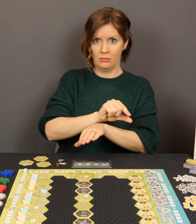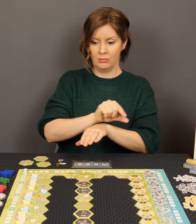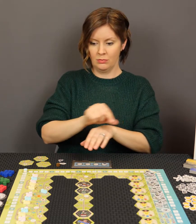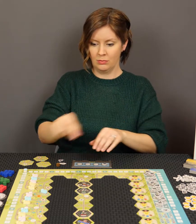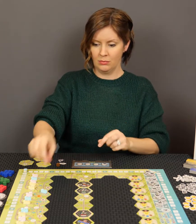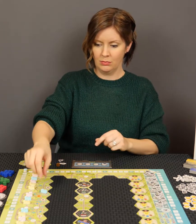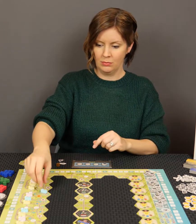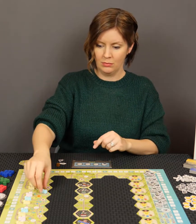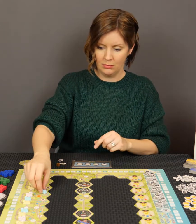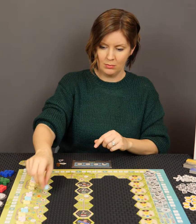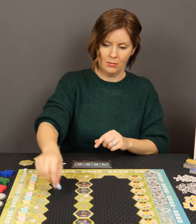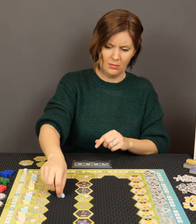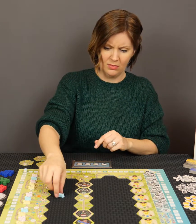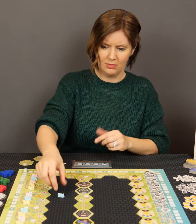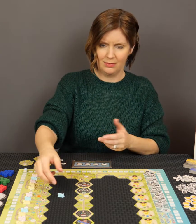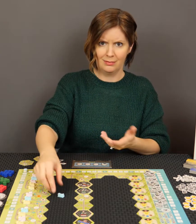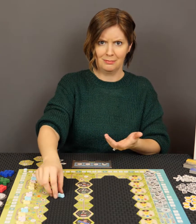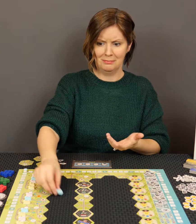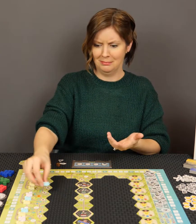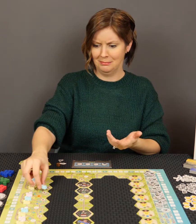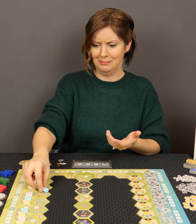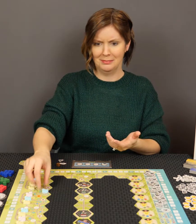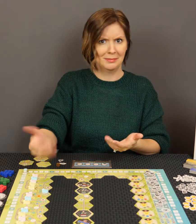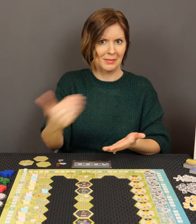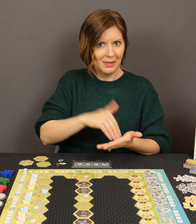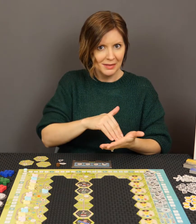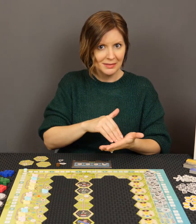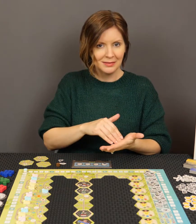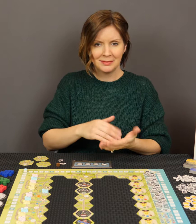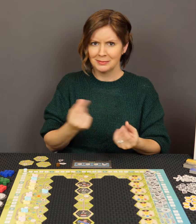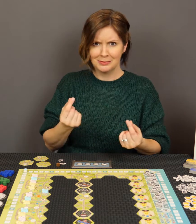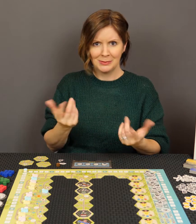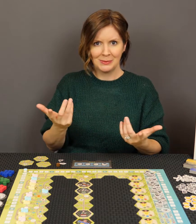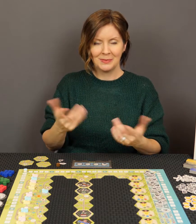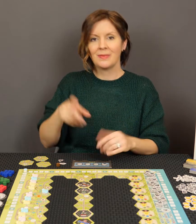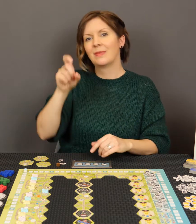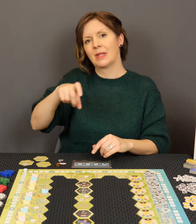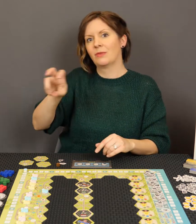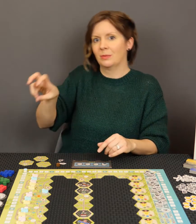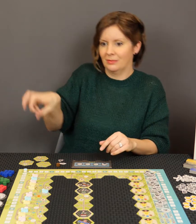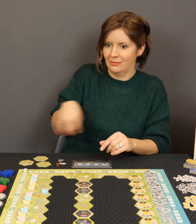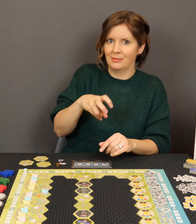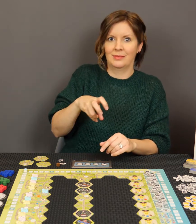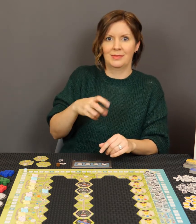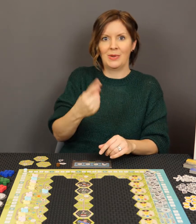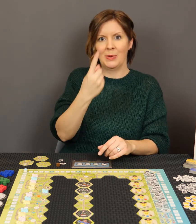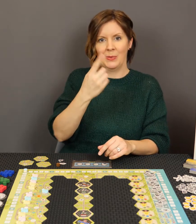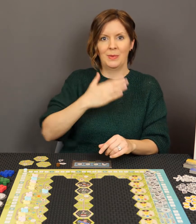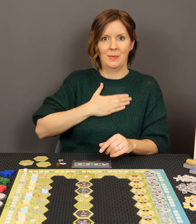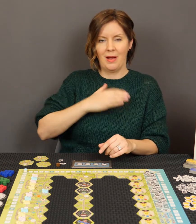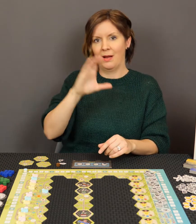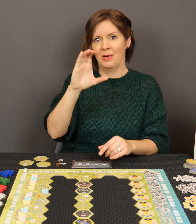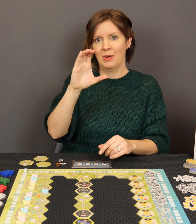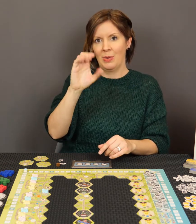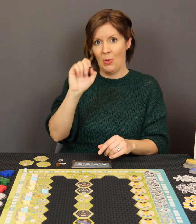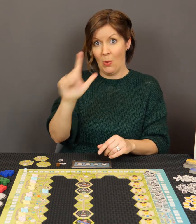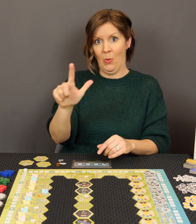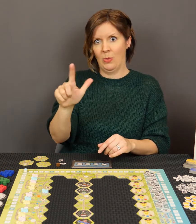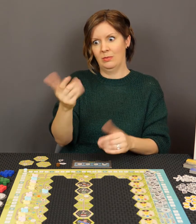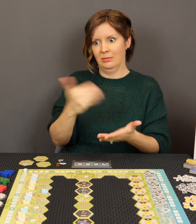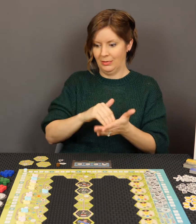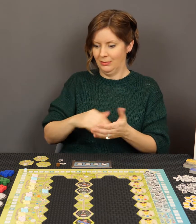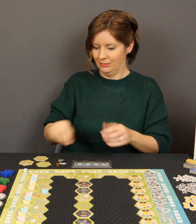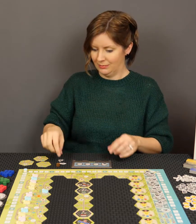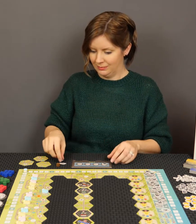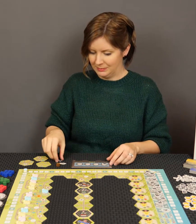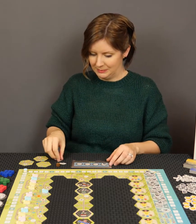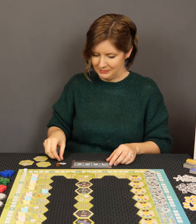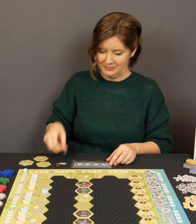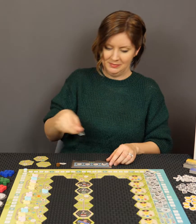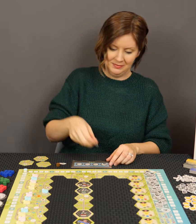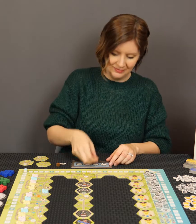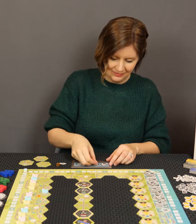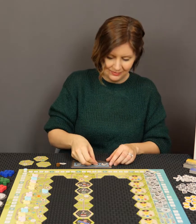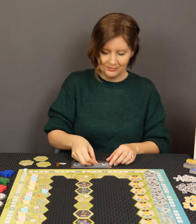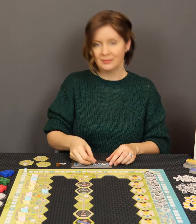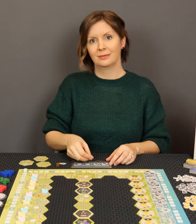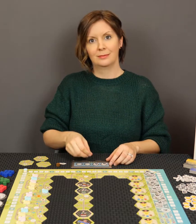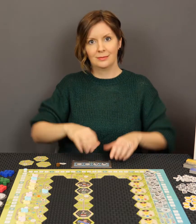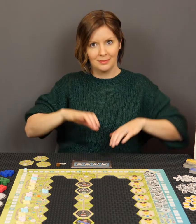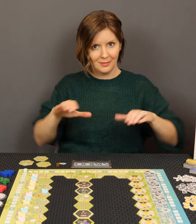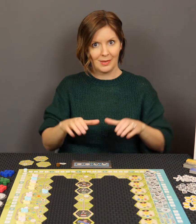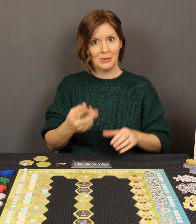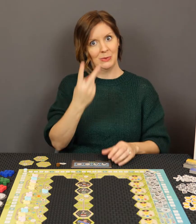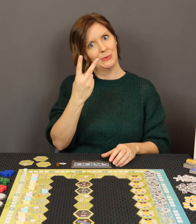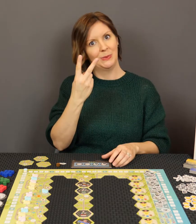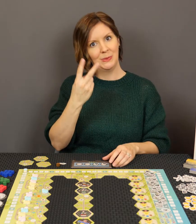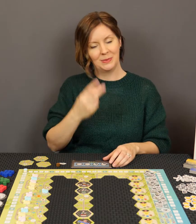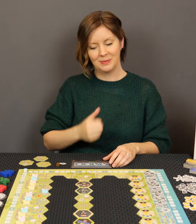If I want to move again, I have to transfer another 1 of my coal tokens, put it on action 2.